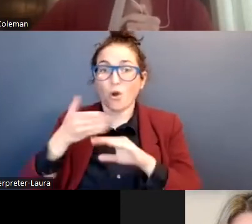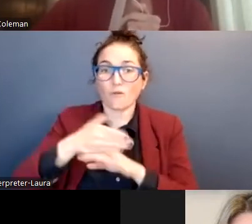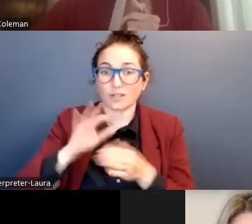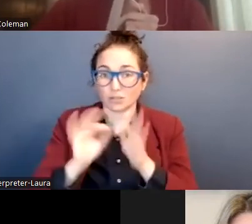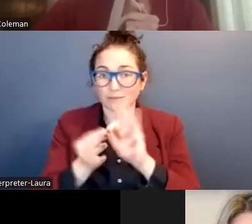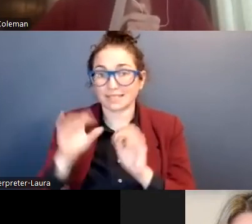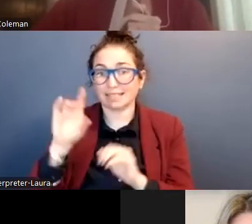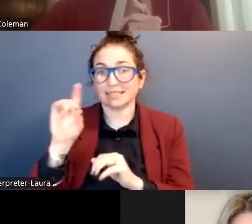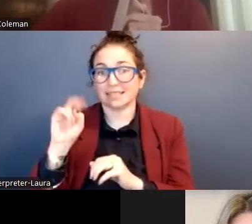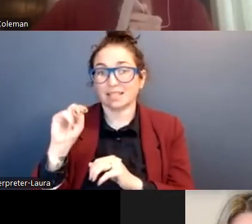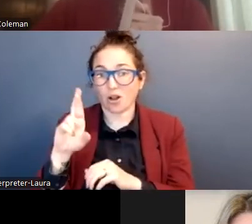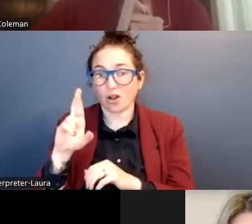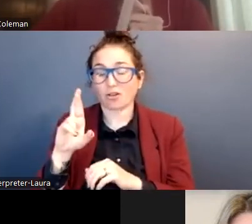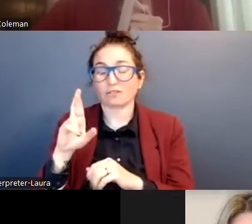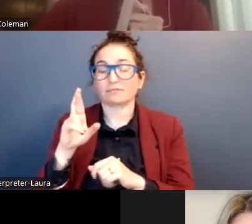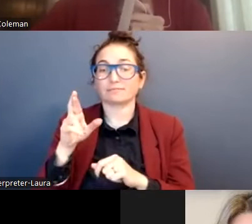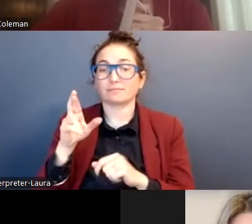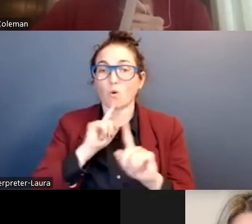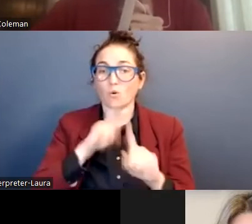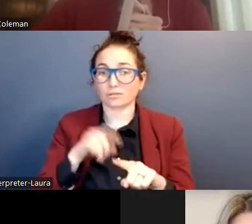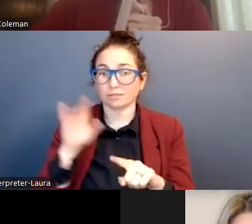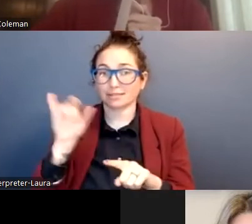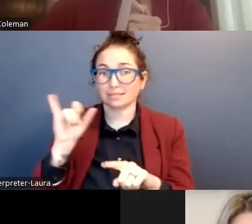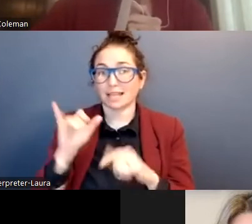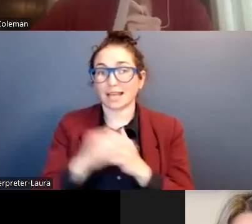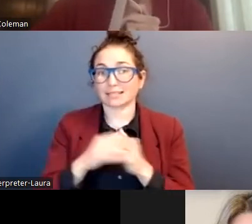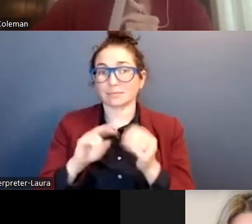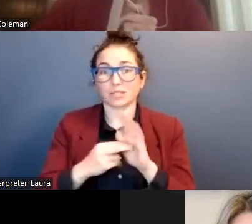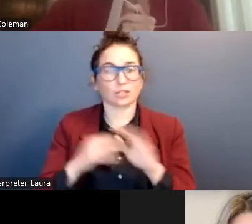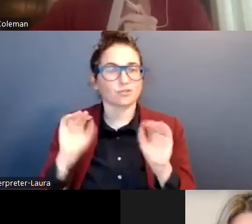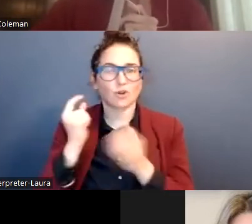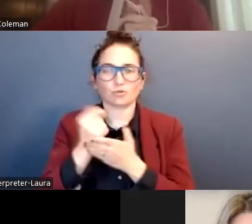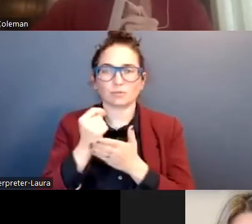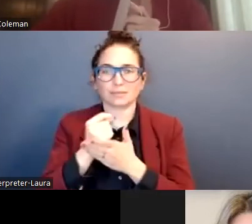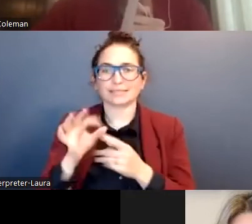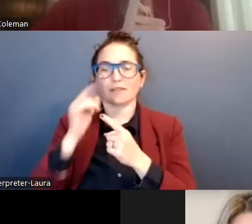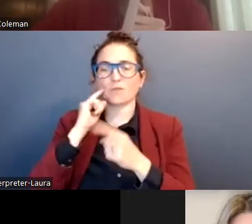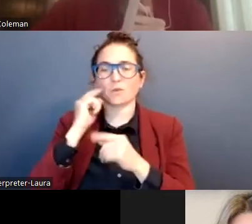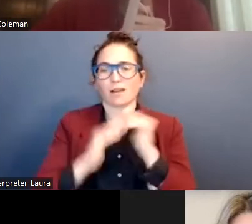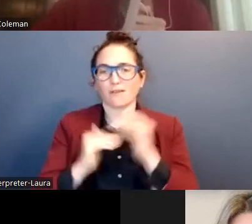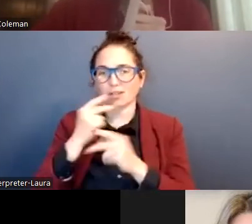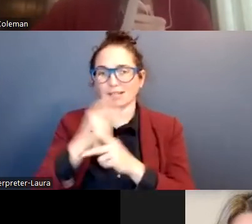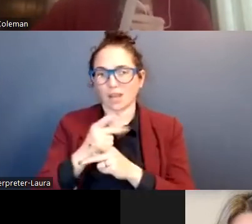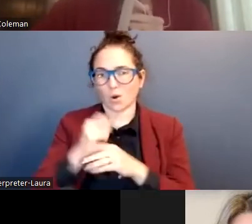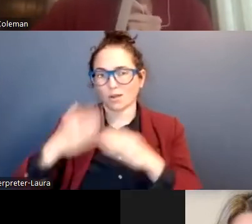not resuscitate orders, as made no treatment except comfort care or end of life care. These are